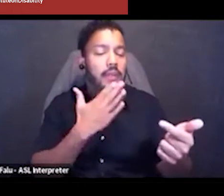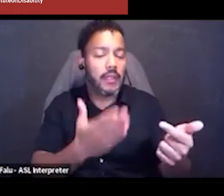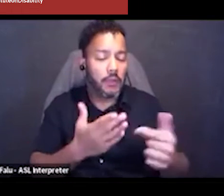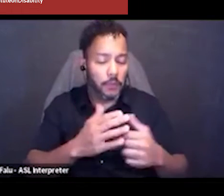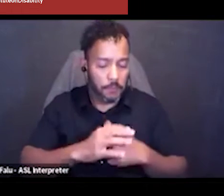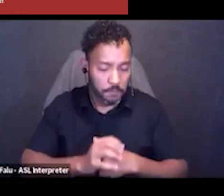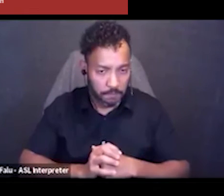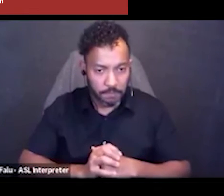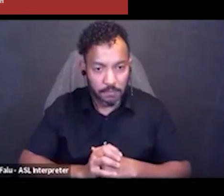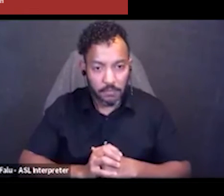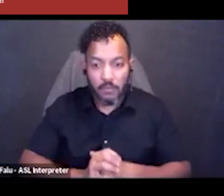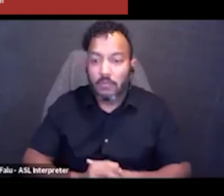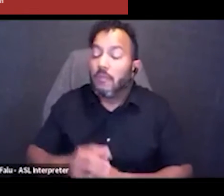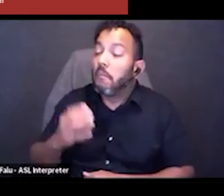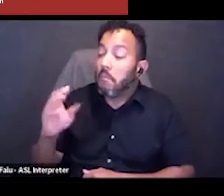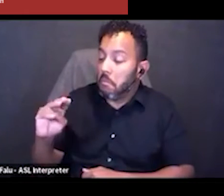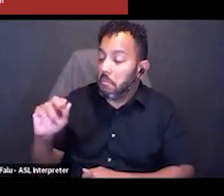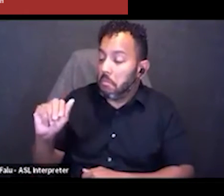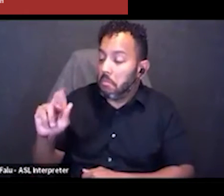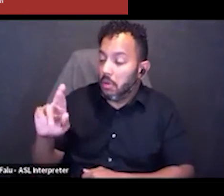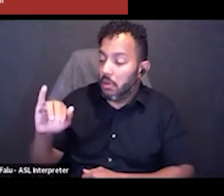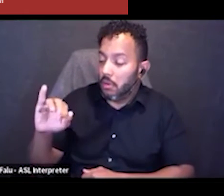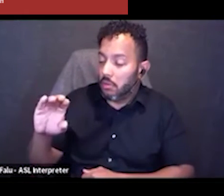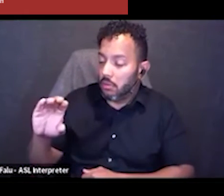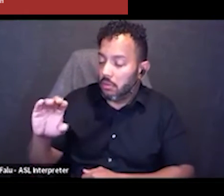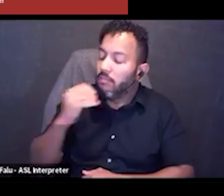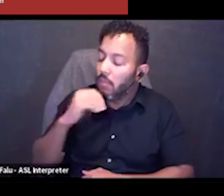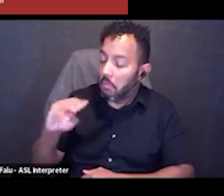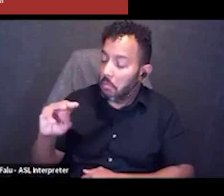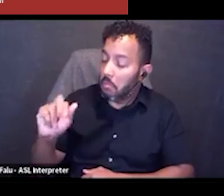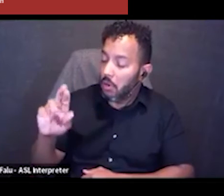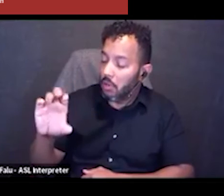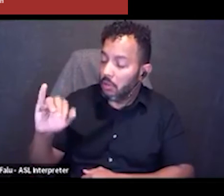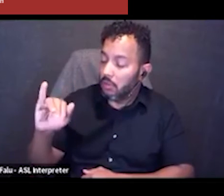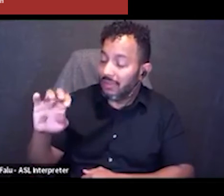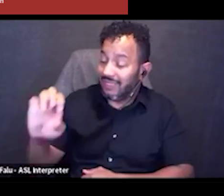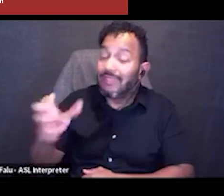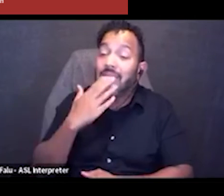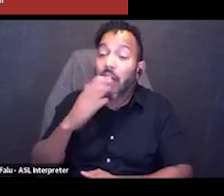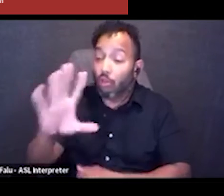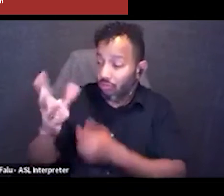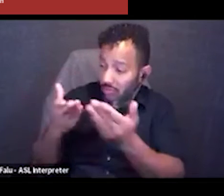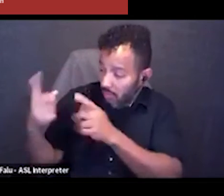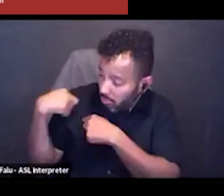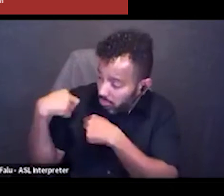Marcie thank you so much for your service. And for your commitment and passion.